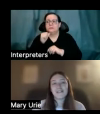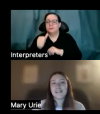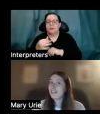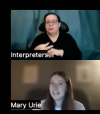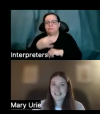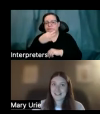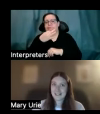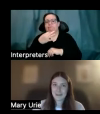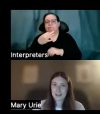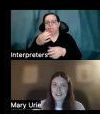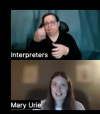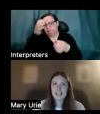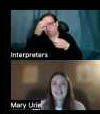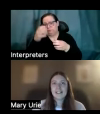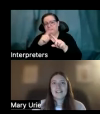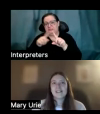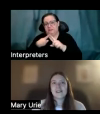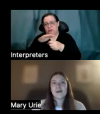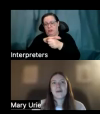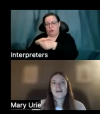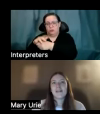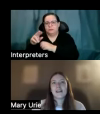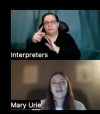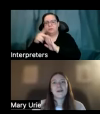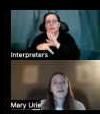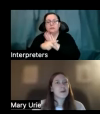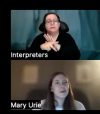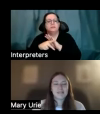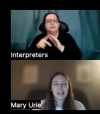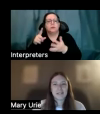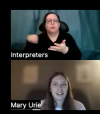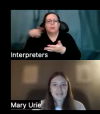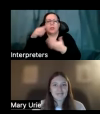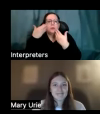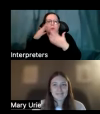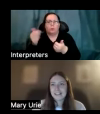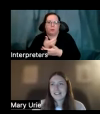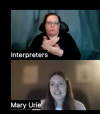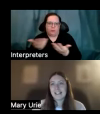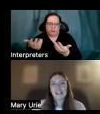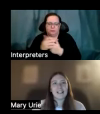different areas of policy. So they don't know everything. They